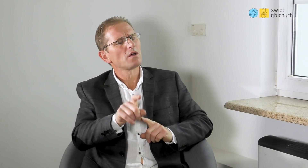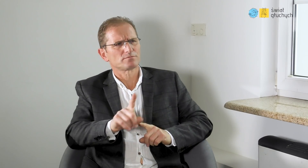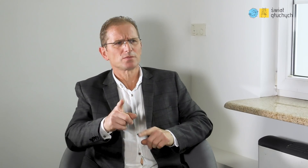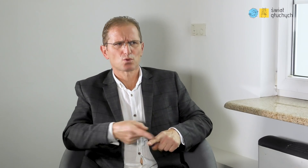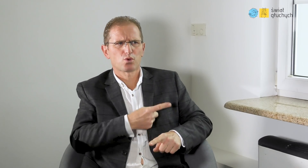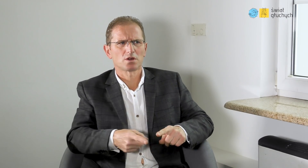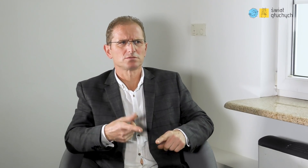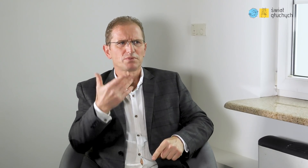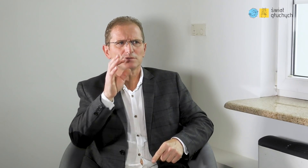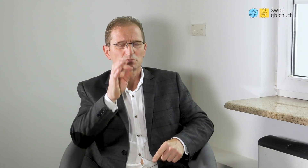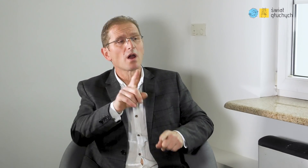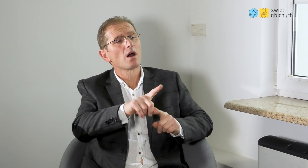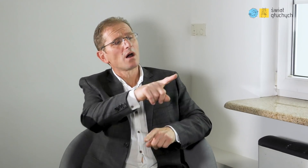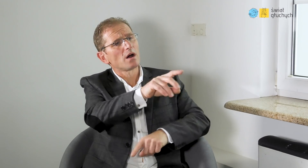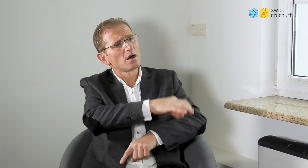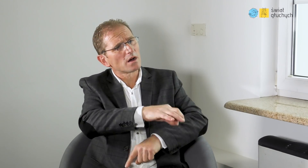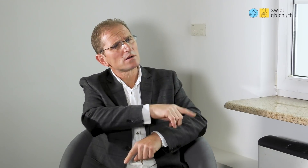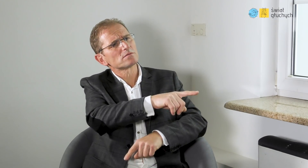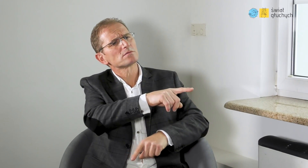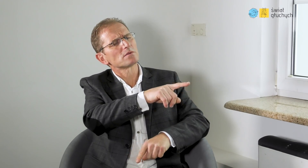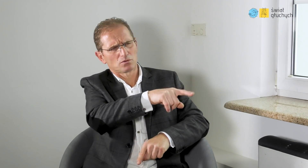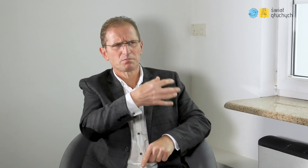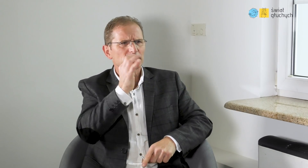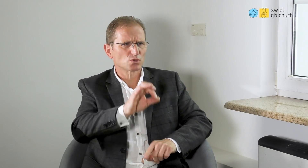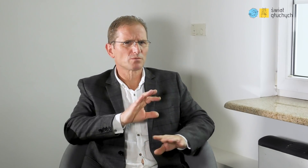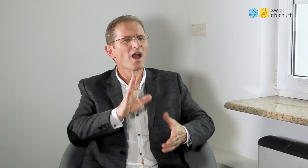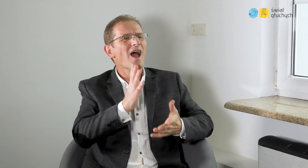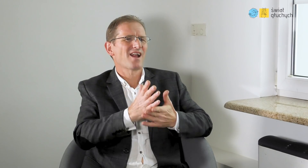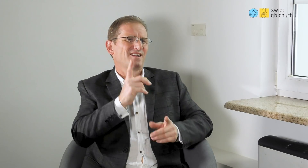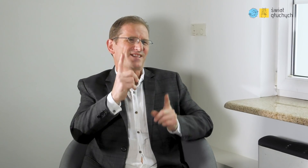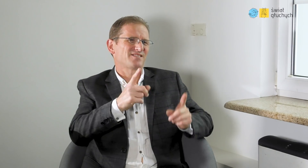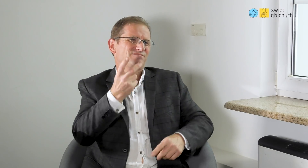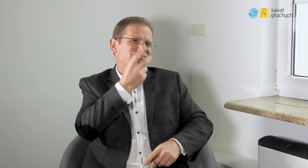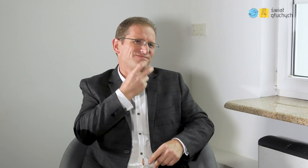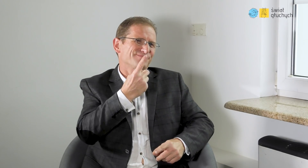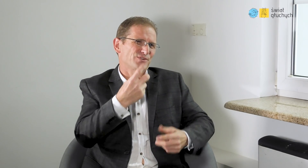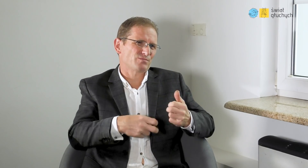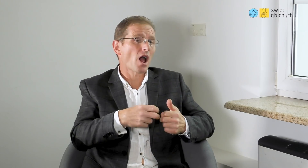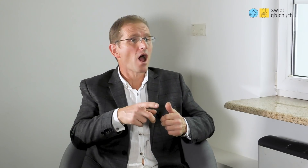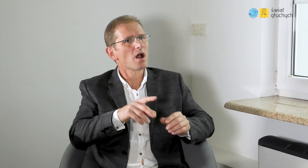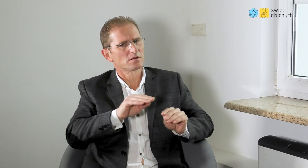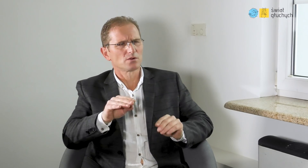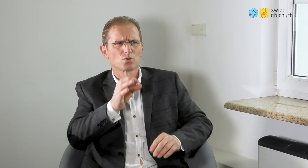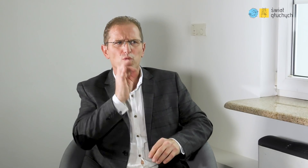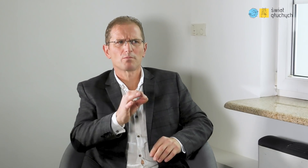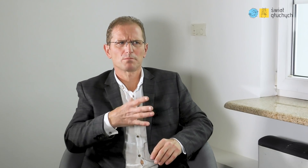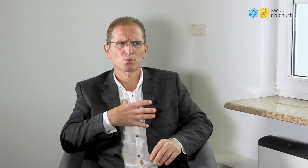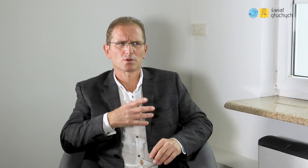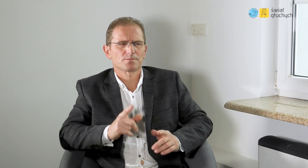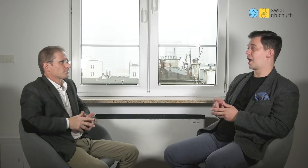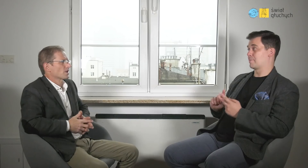The problem was that they spoke. But the preparation for the profession was really good.